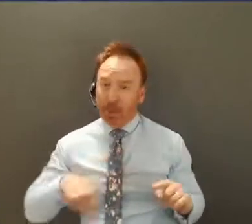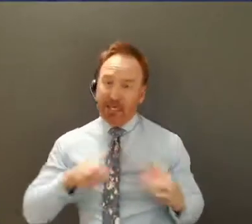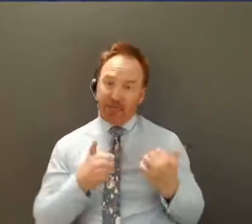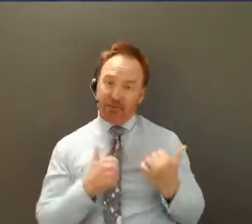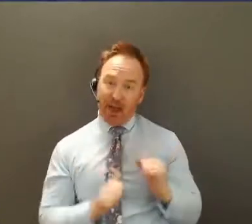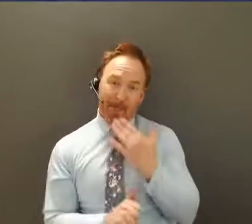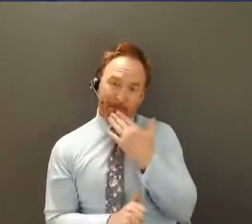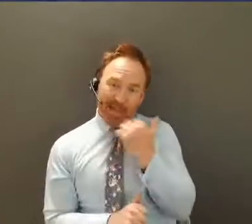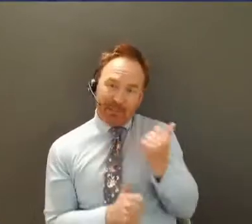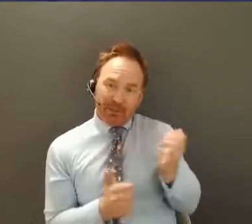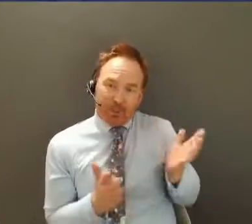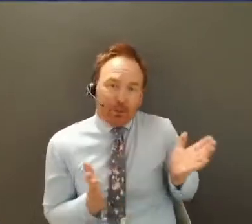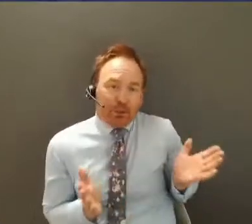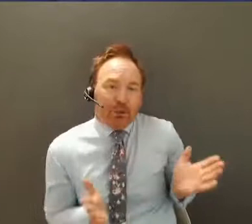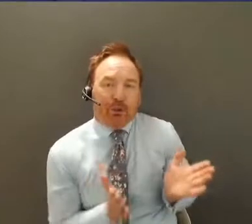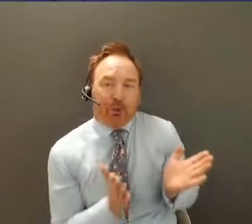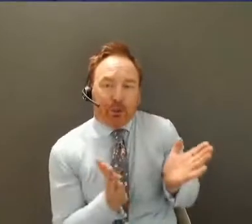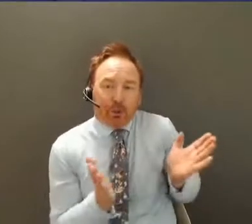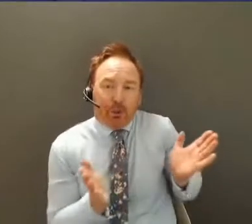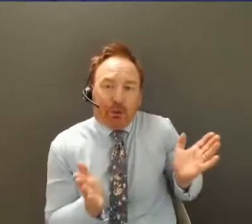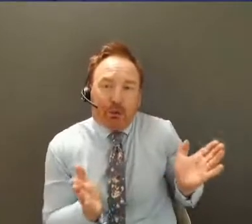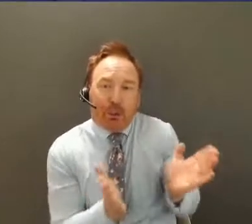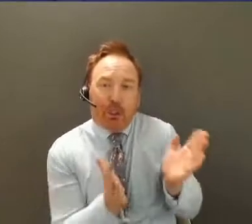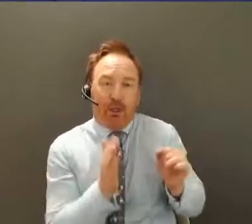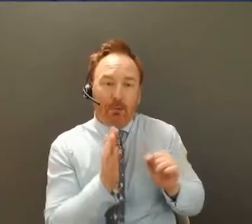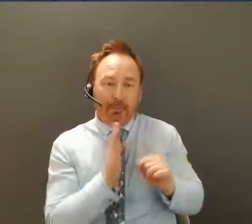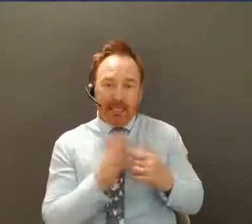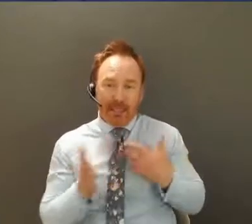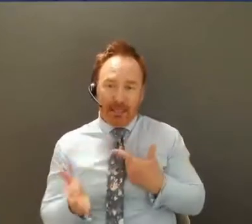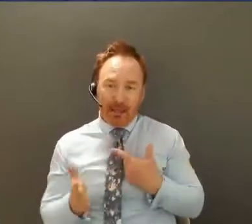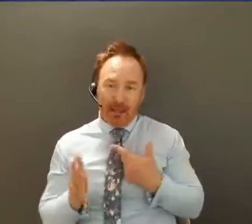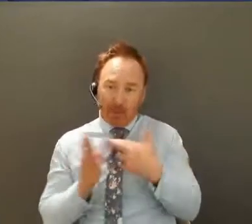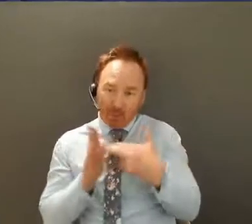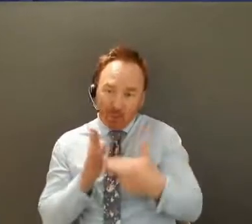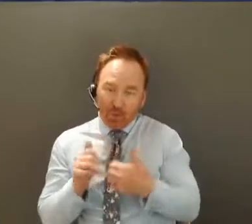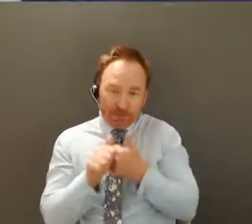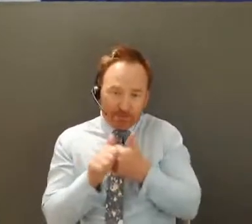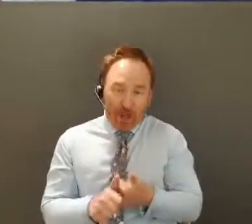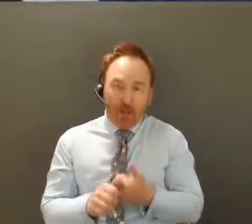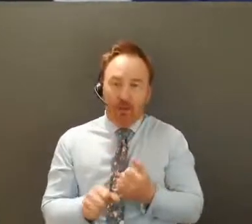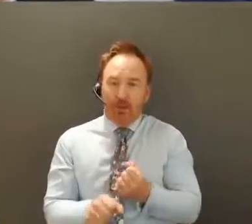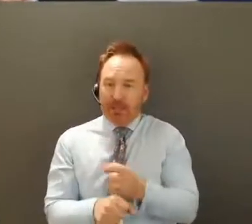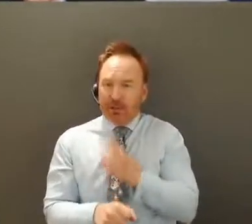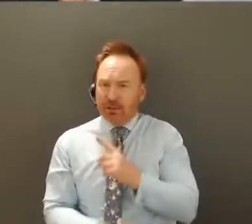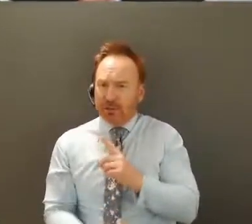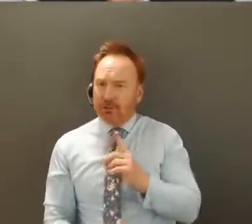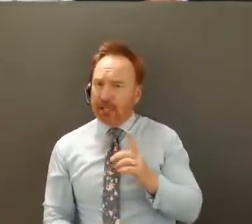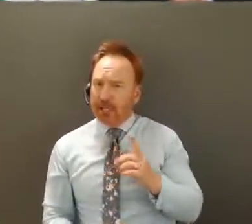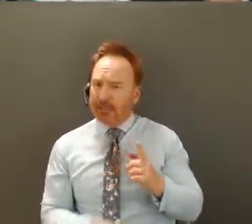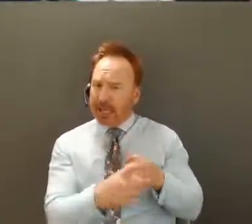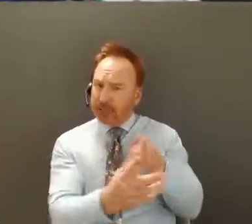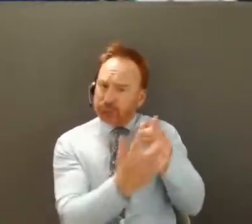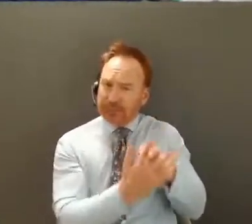tomorrow to go over this. I think for public health value